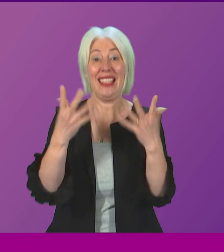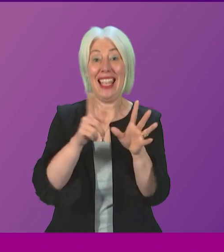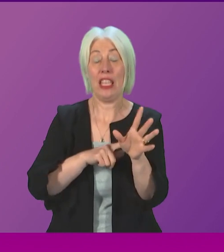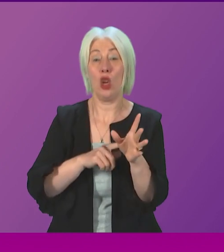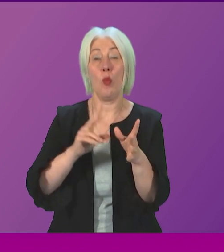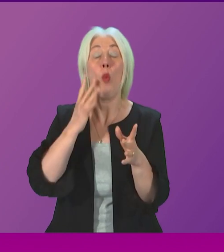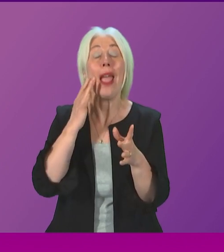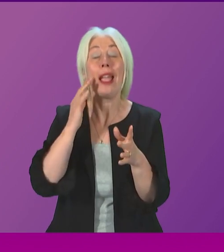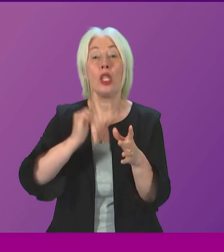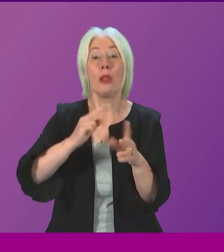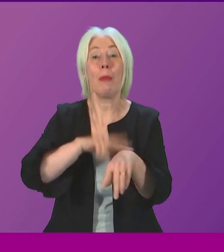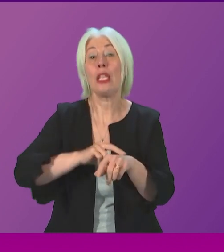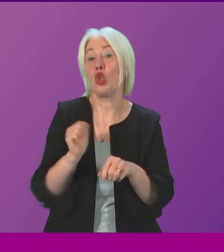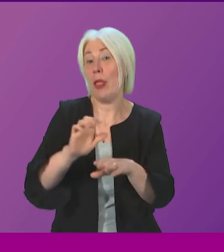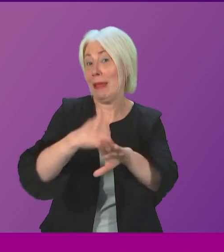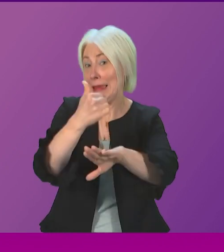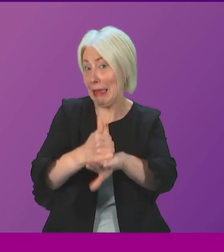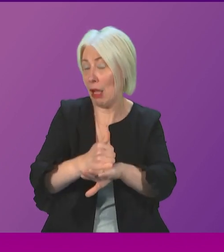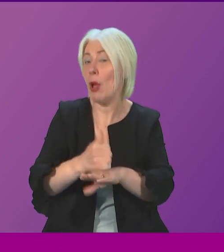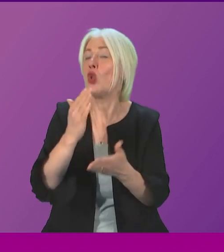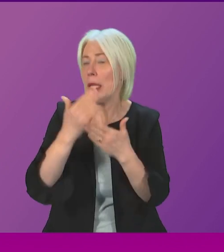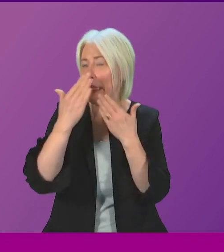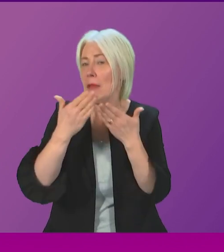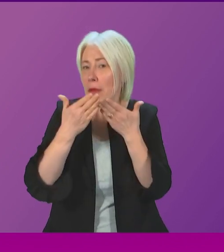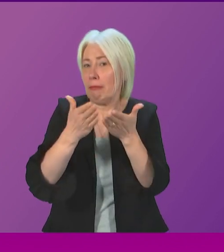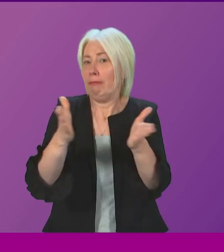So, the problem is wider and is systemic.